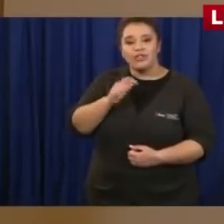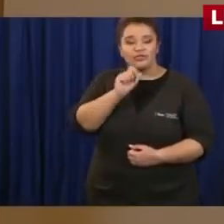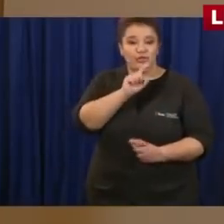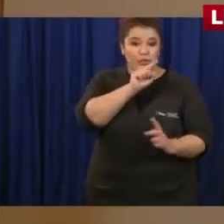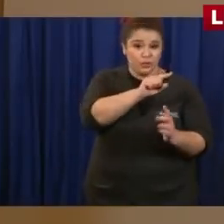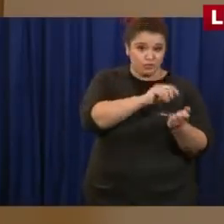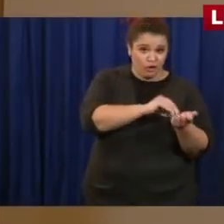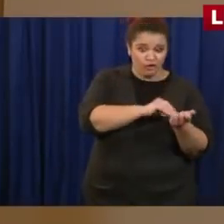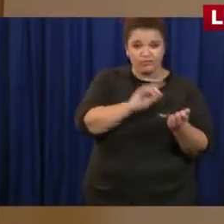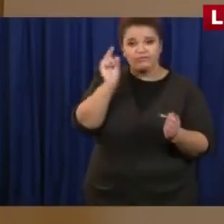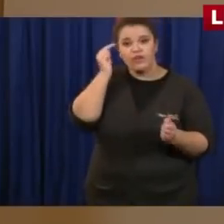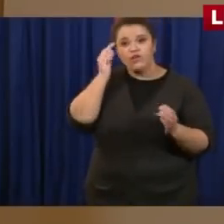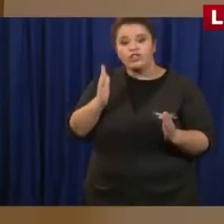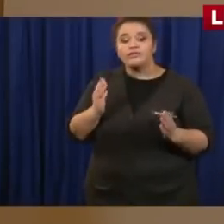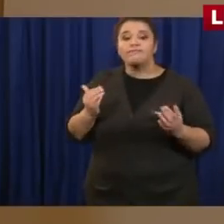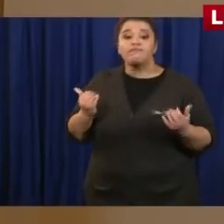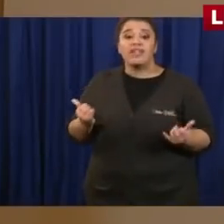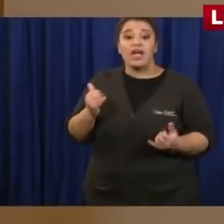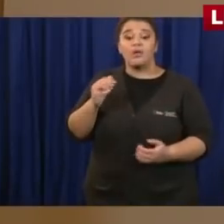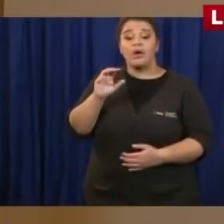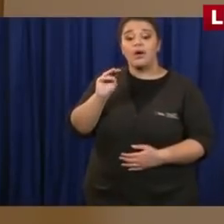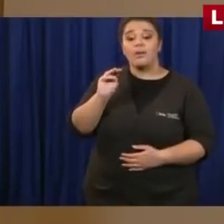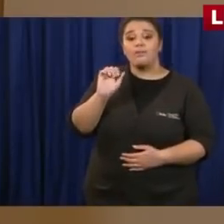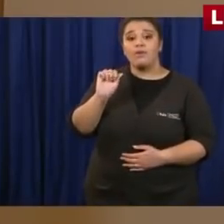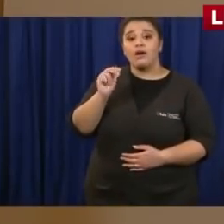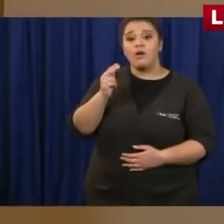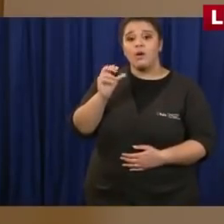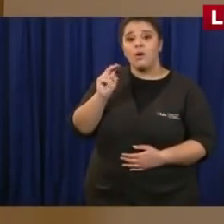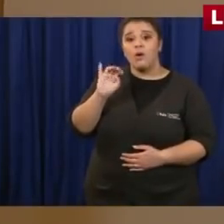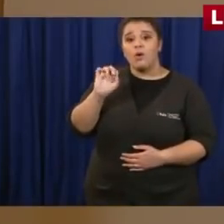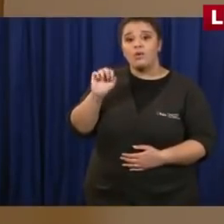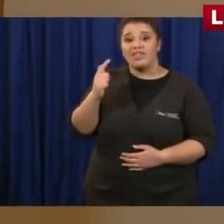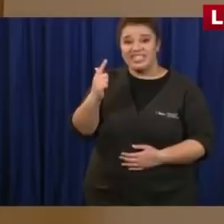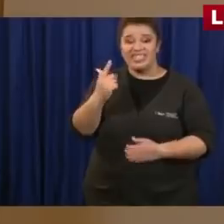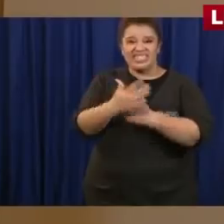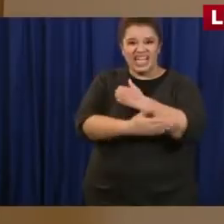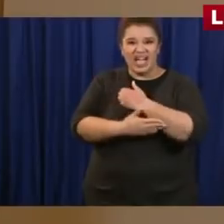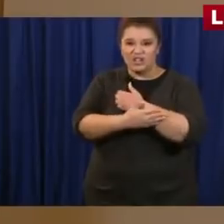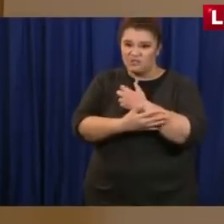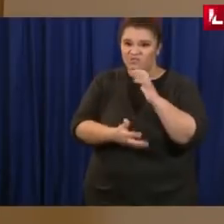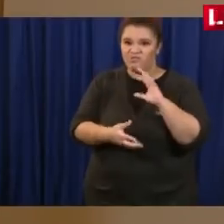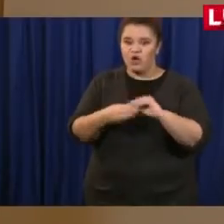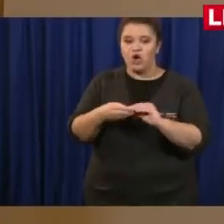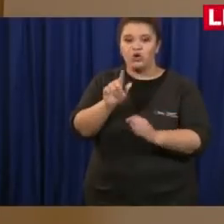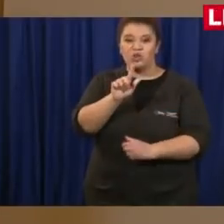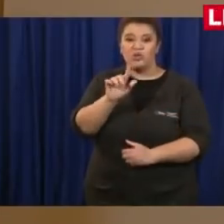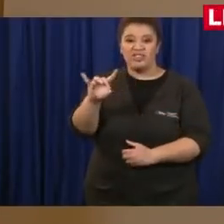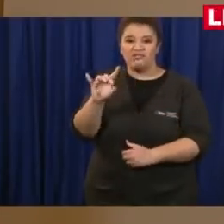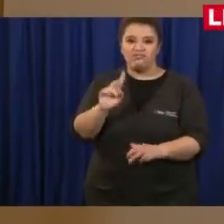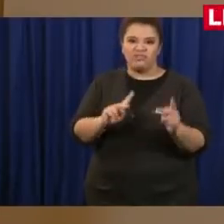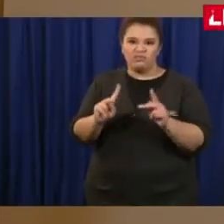MY QUESTION IS FOR YOU AND THE GOVERNOR.